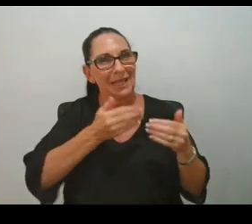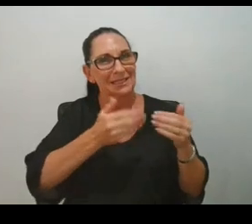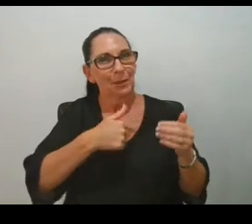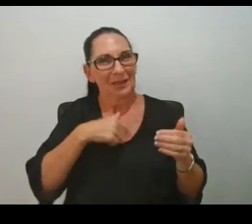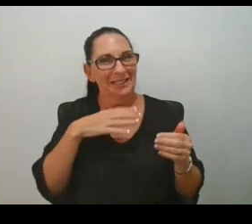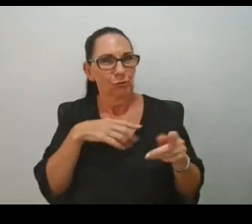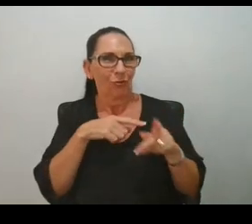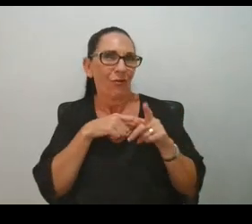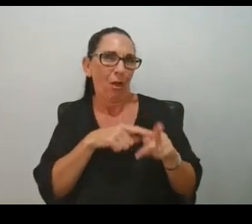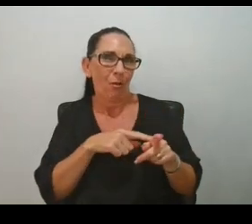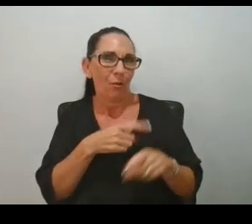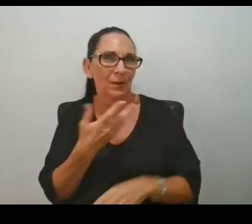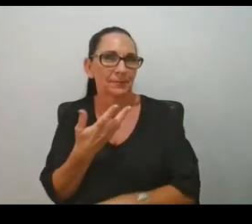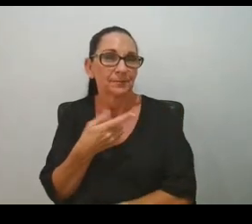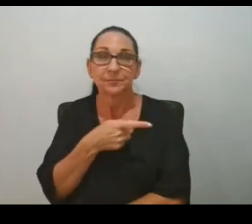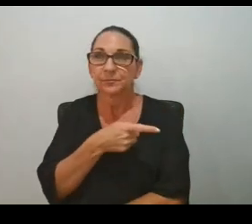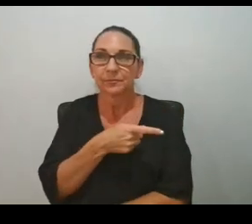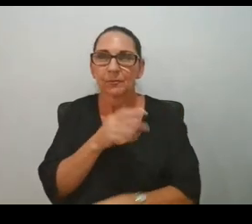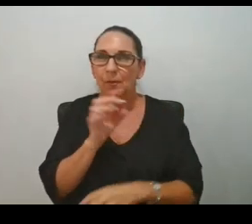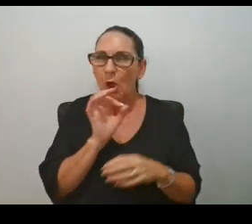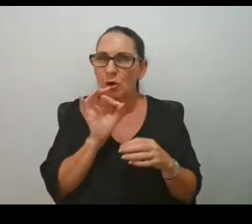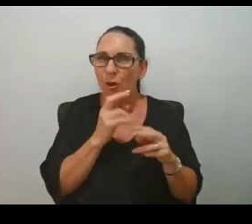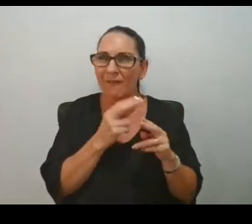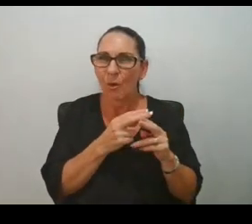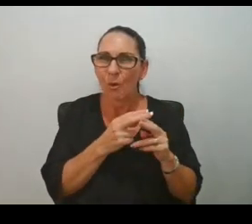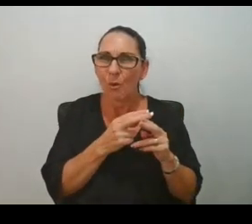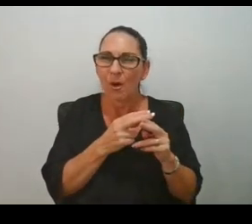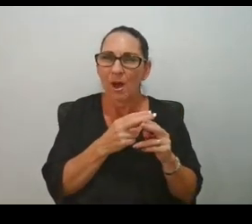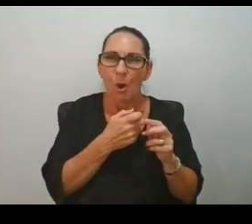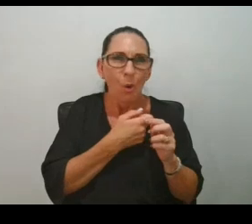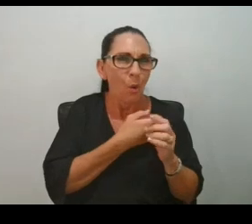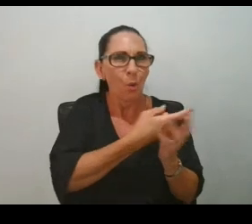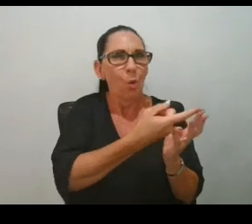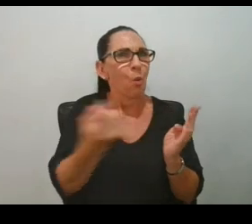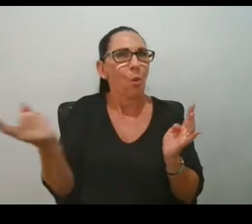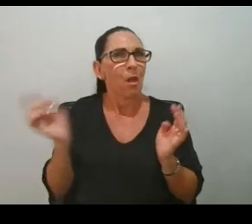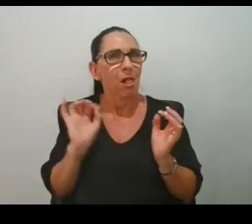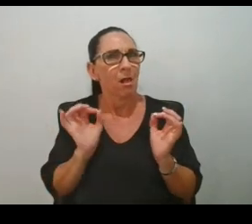apply to every single matter I can't go into which ones it does and doesn't apply to but the policy